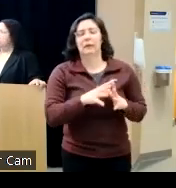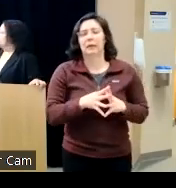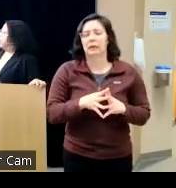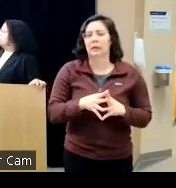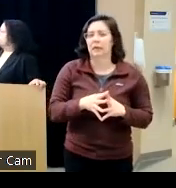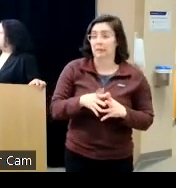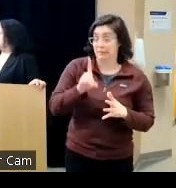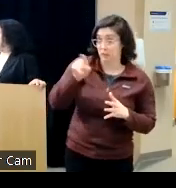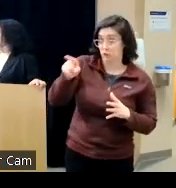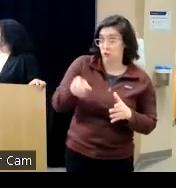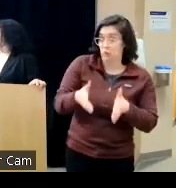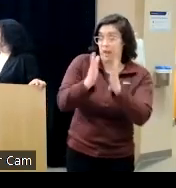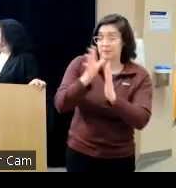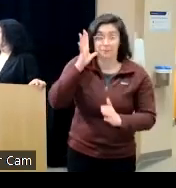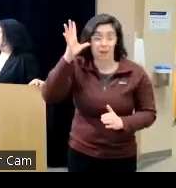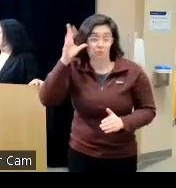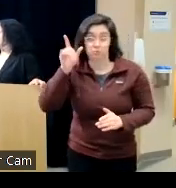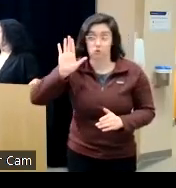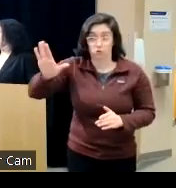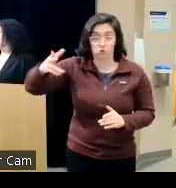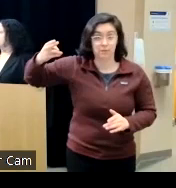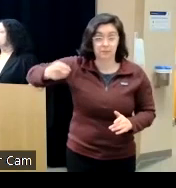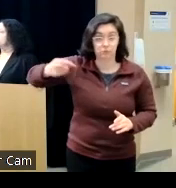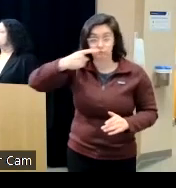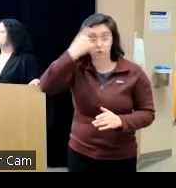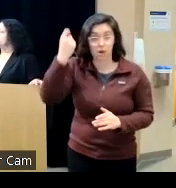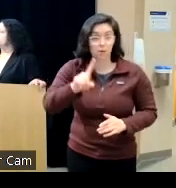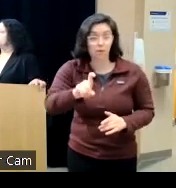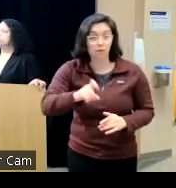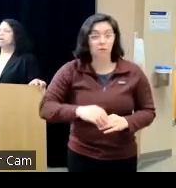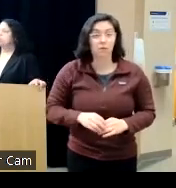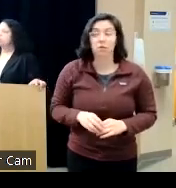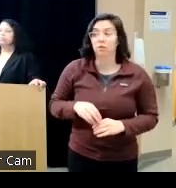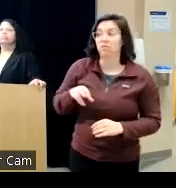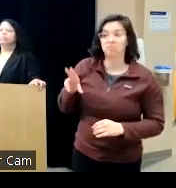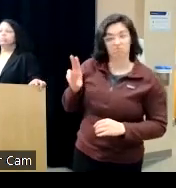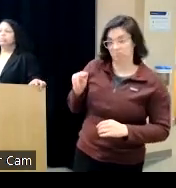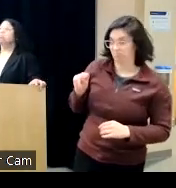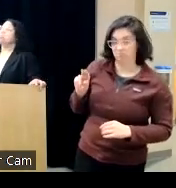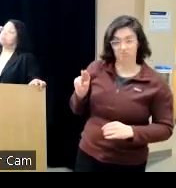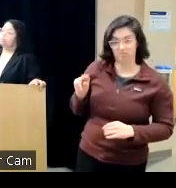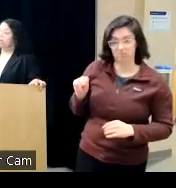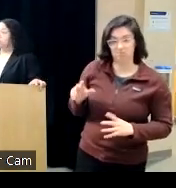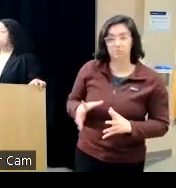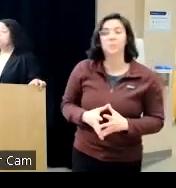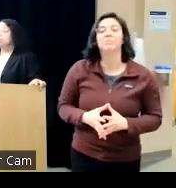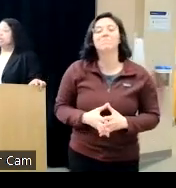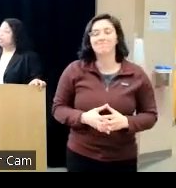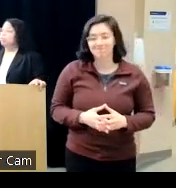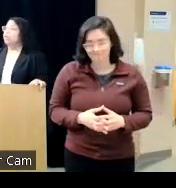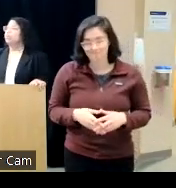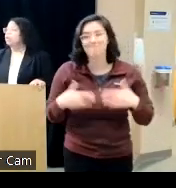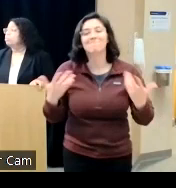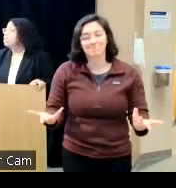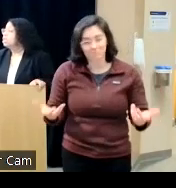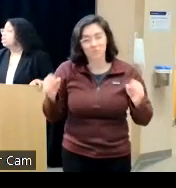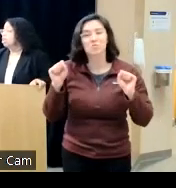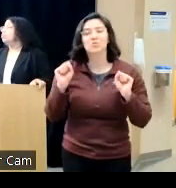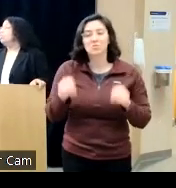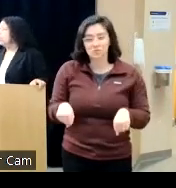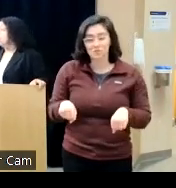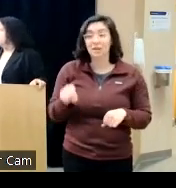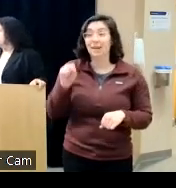did you ask the parents about their histories of trauma no well it could very well be if you did